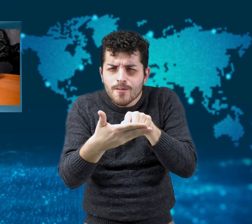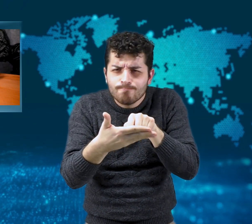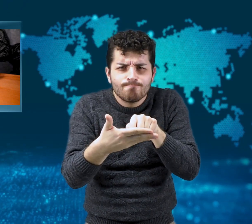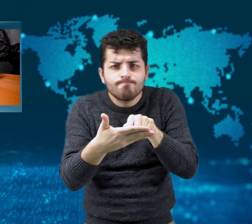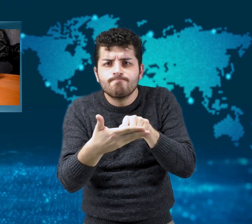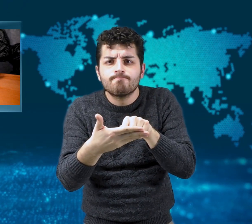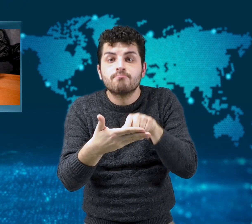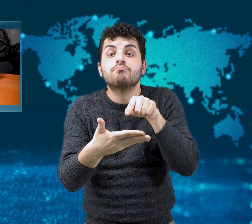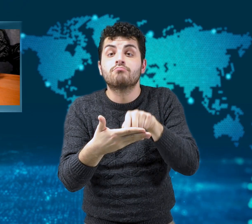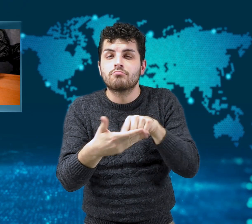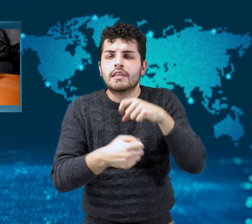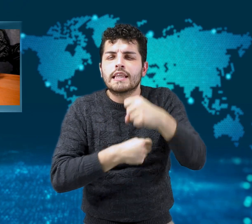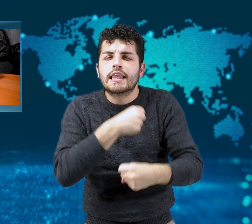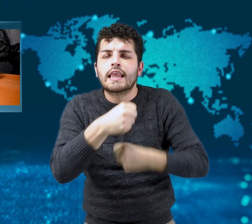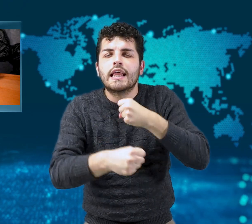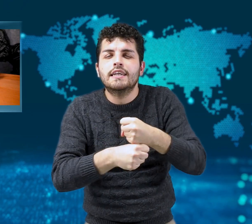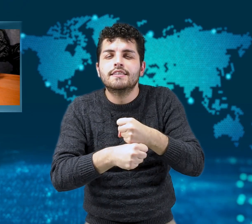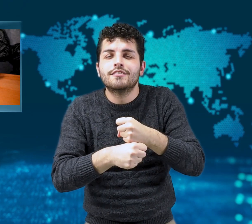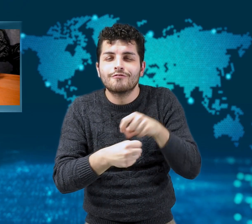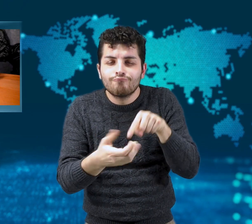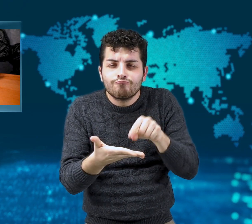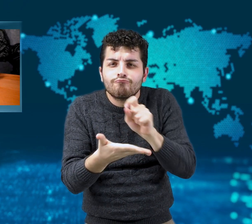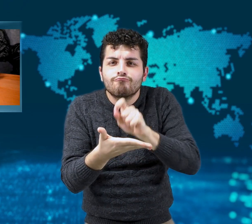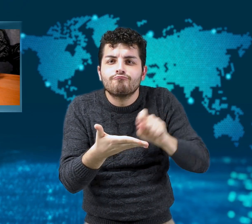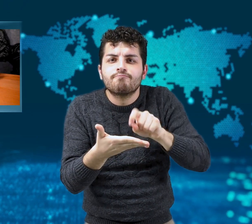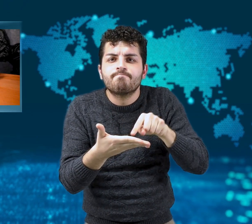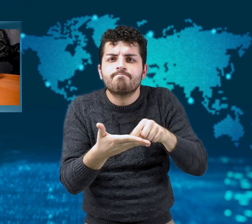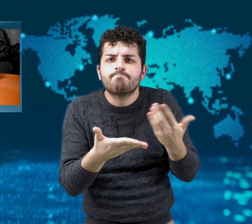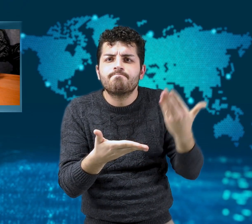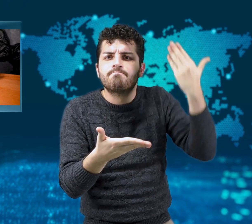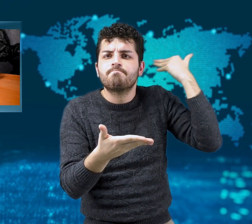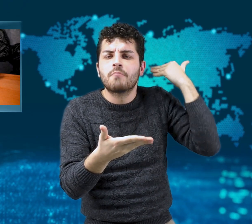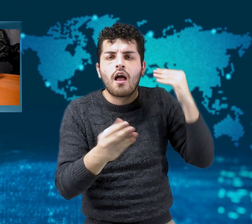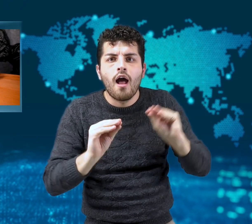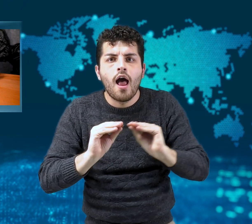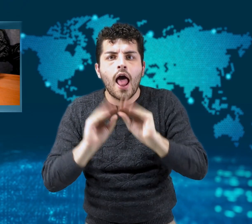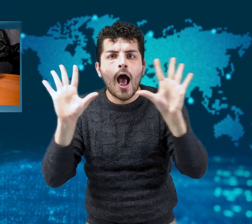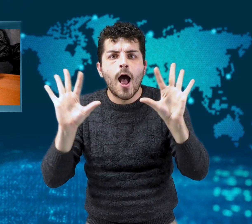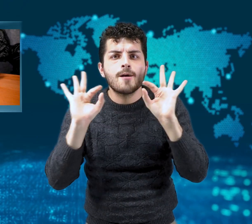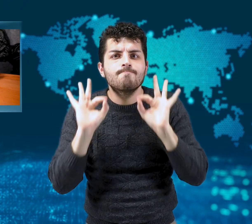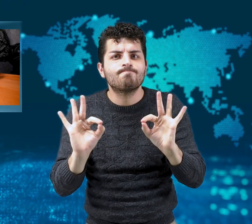since the year is not clearly written,